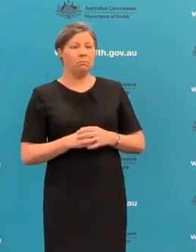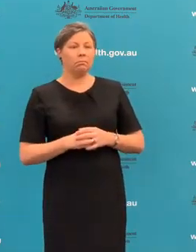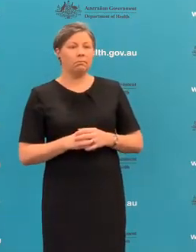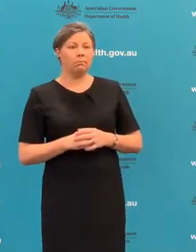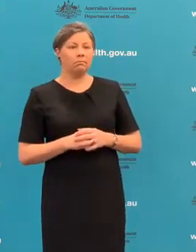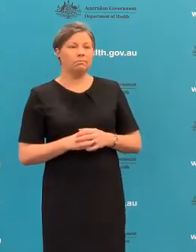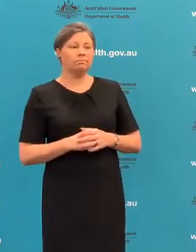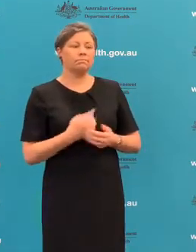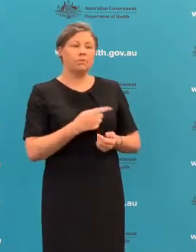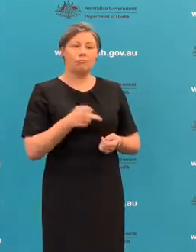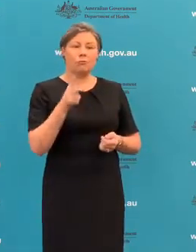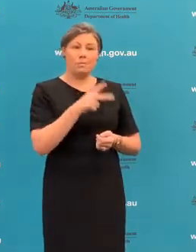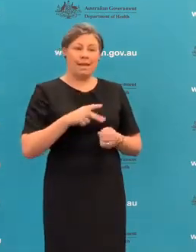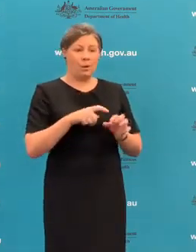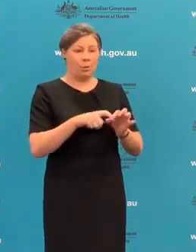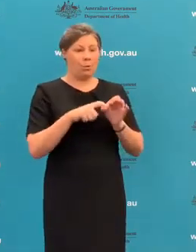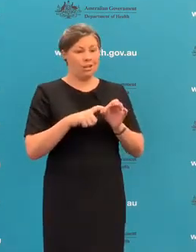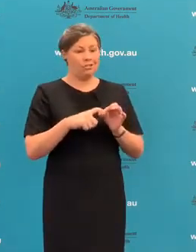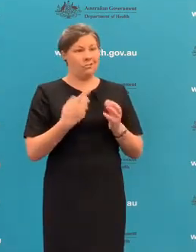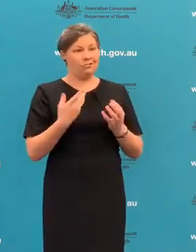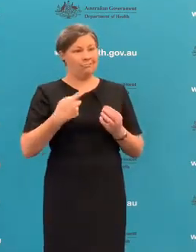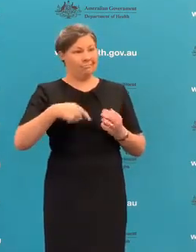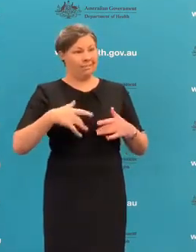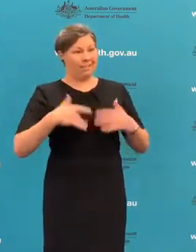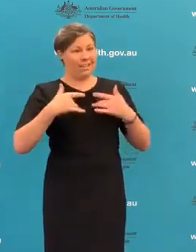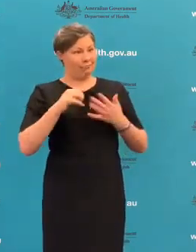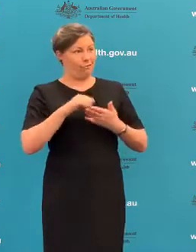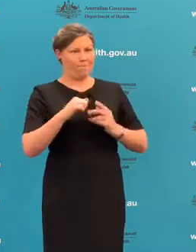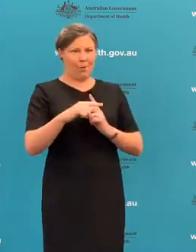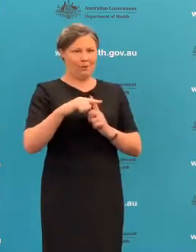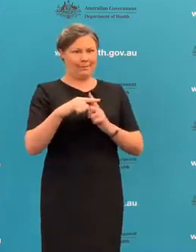is optimism justified with the fall in the figures that we've seen in